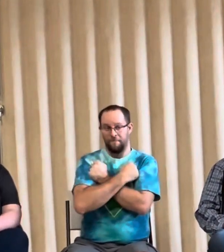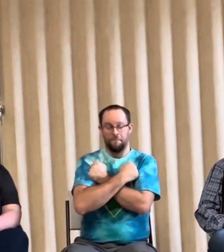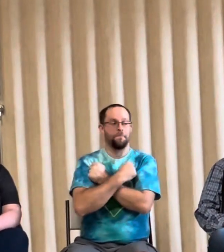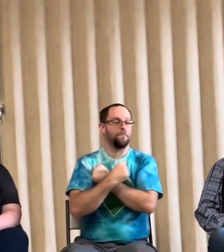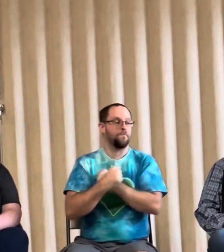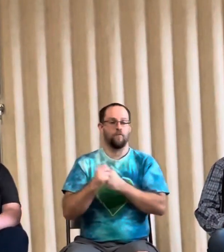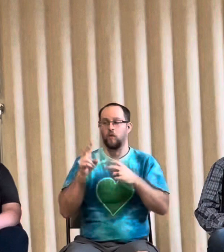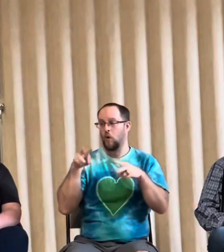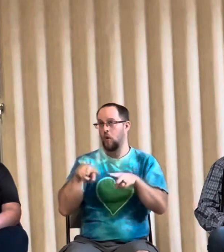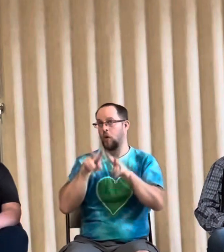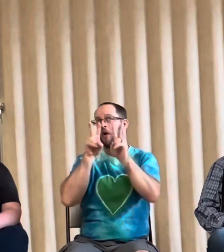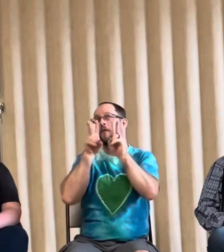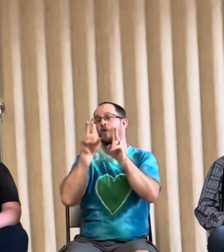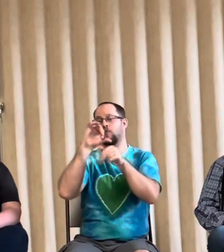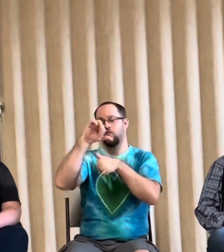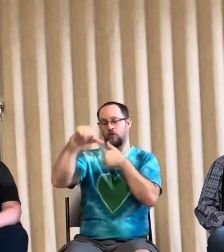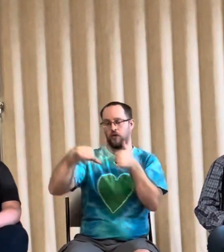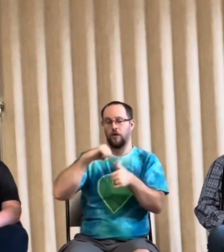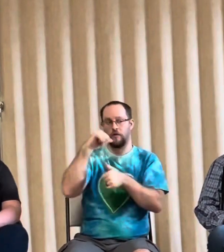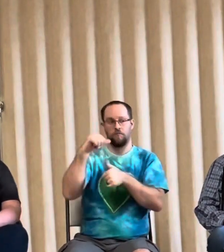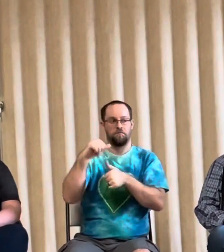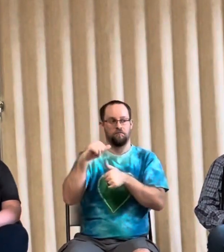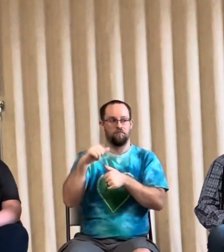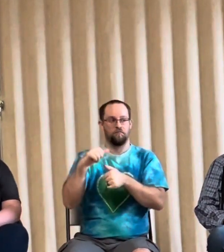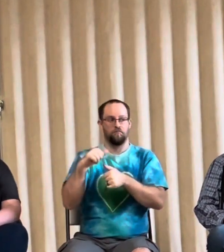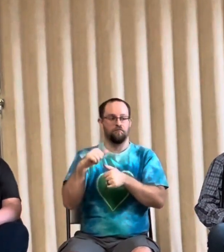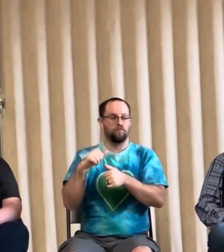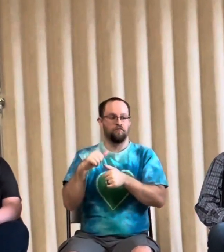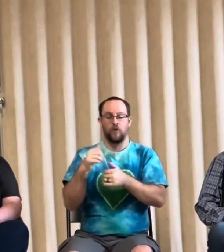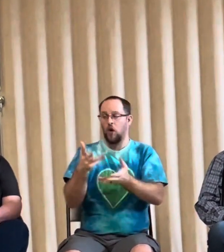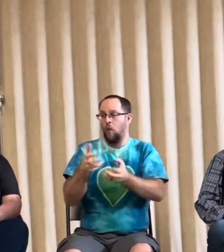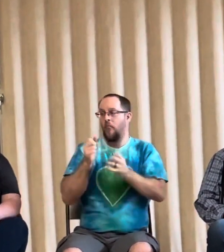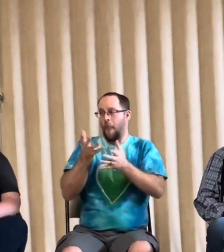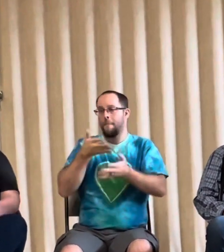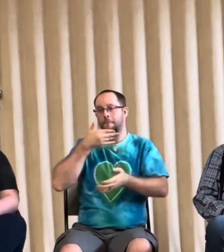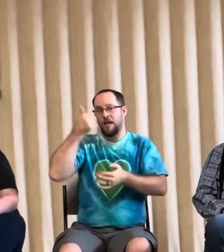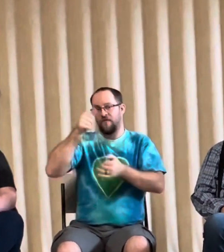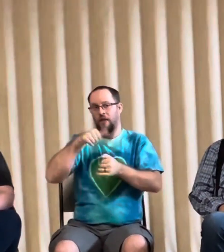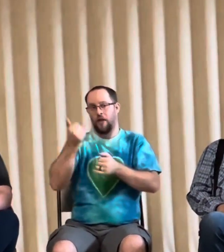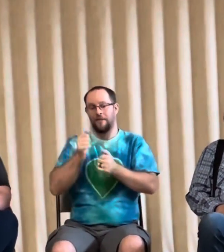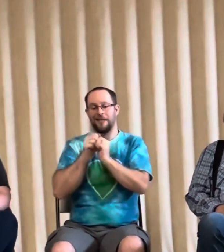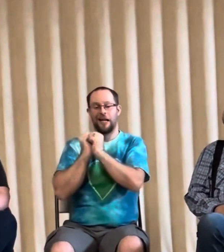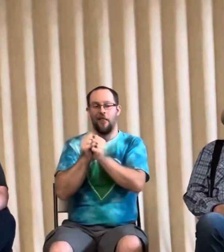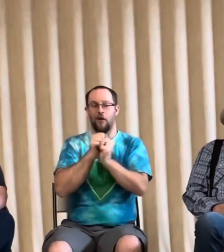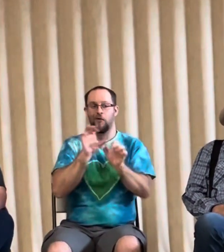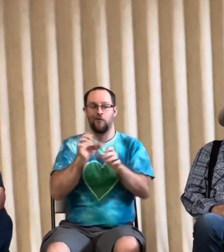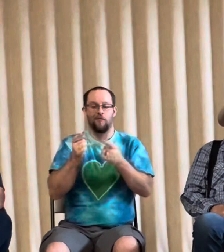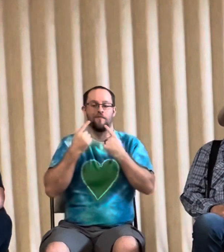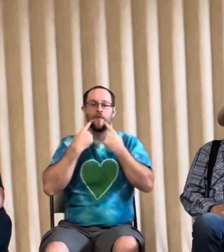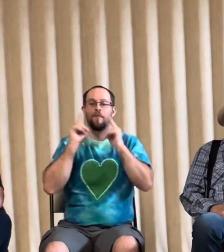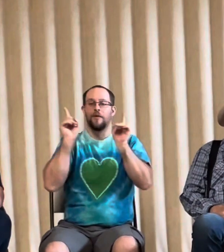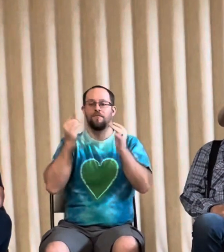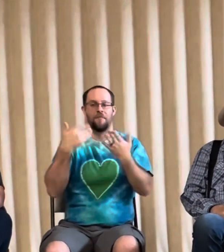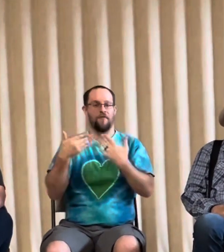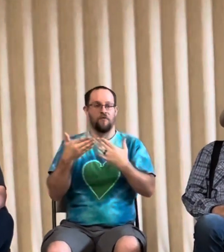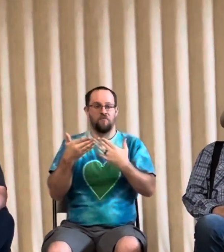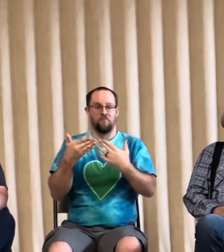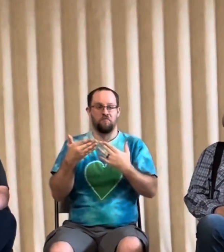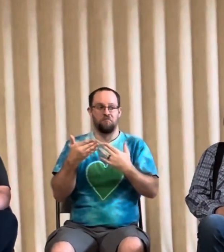Look up to one another, want the best for others, together you can do anything when push comes to shove.